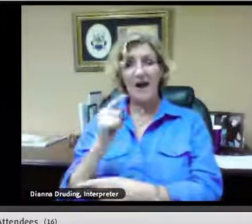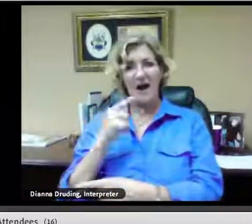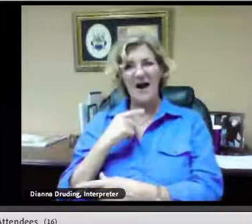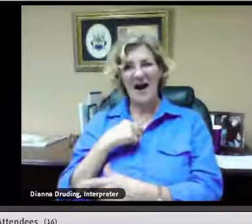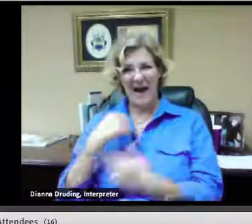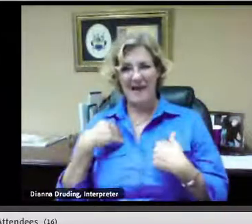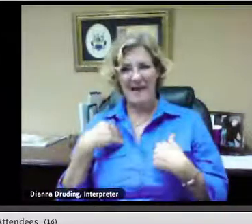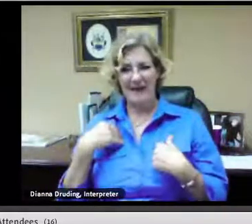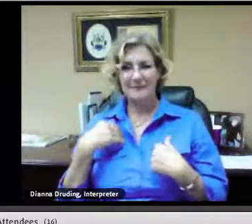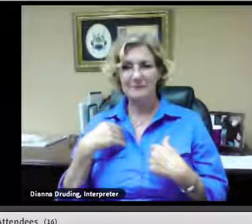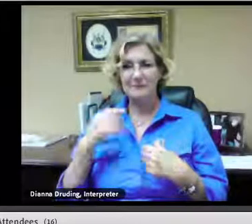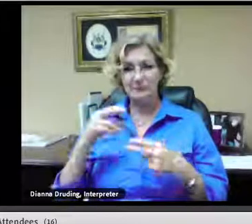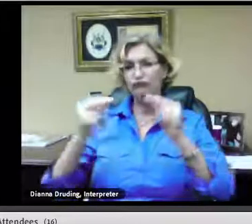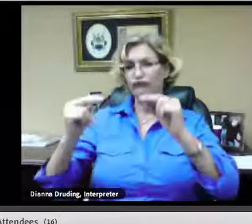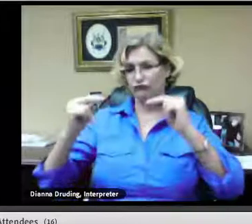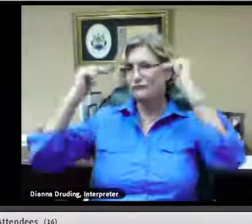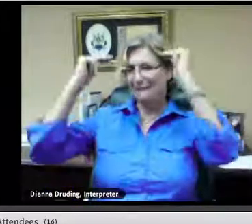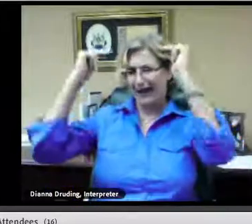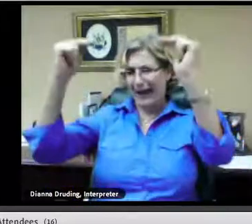so this was in a university back in Michigan.